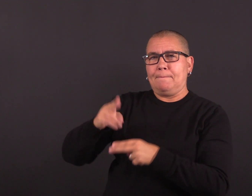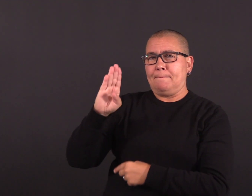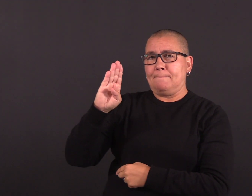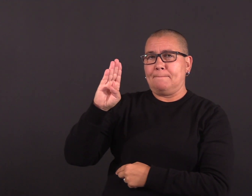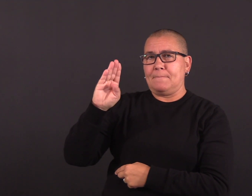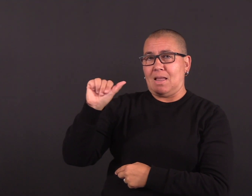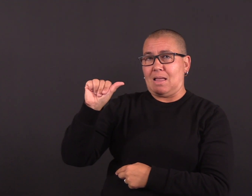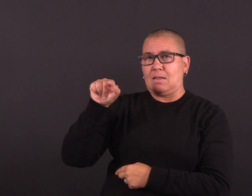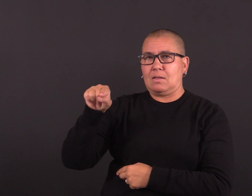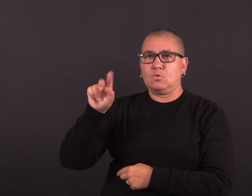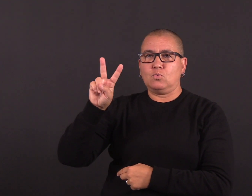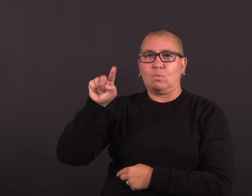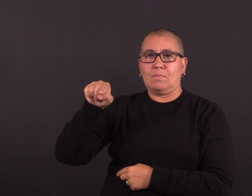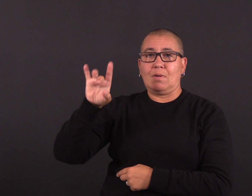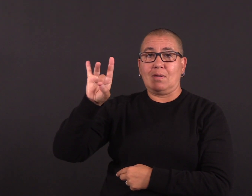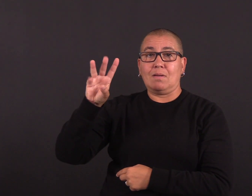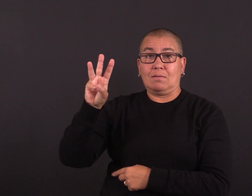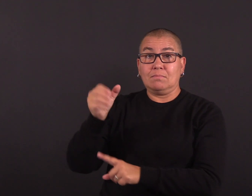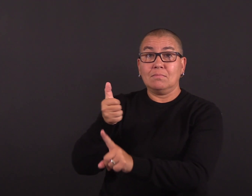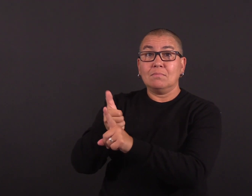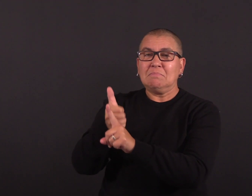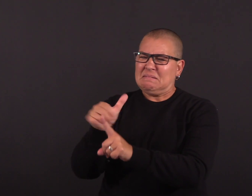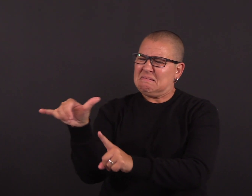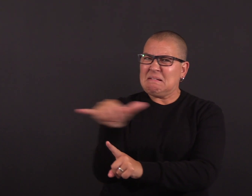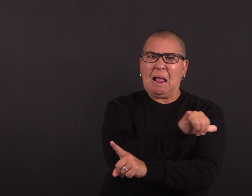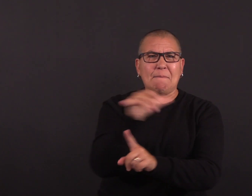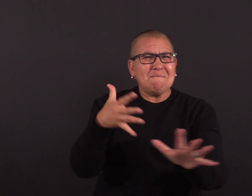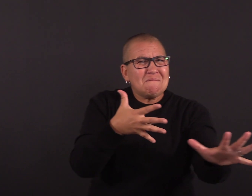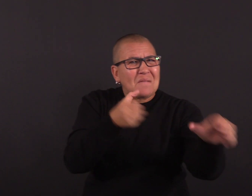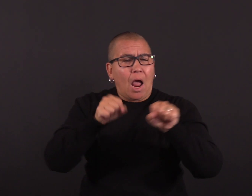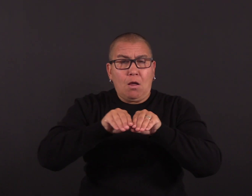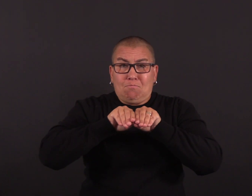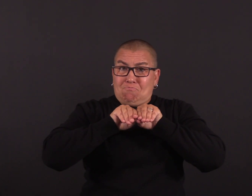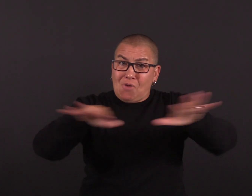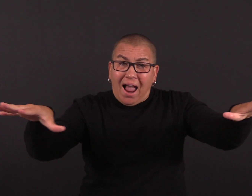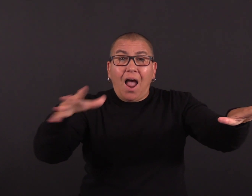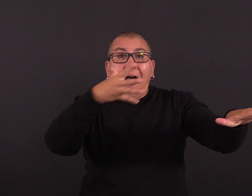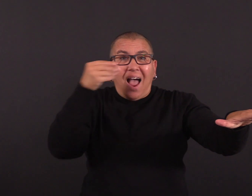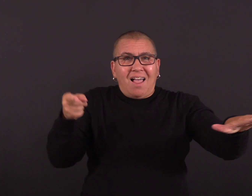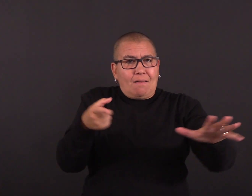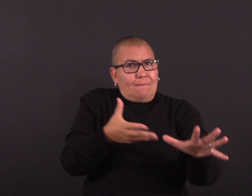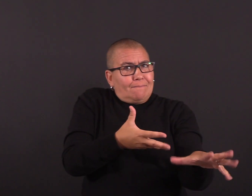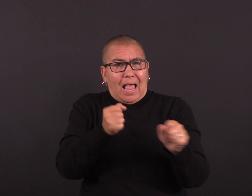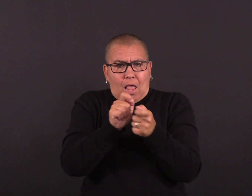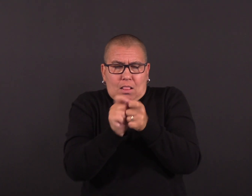Here's the latest about what we know about the new COVID-19 variants now on the rise.